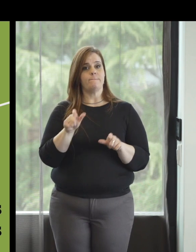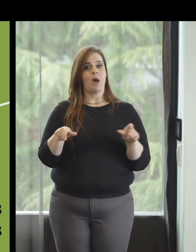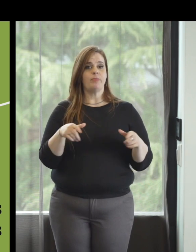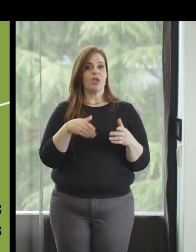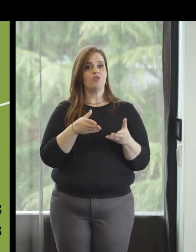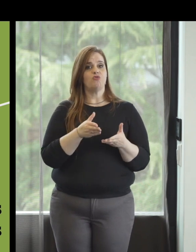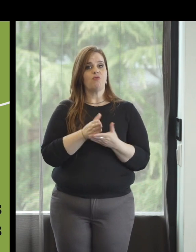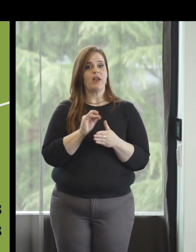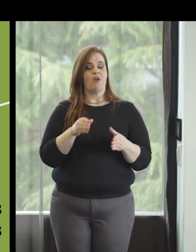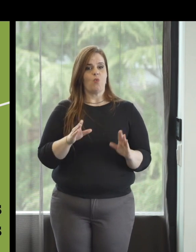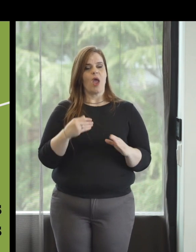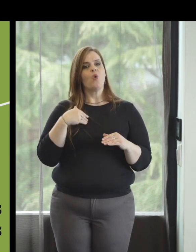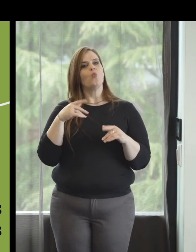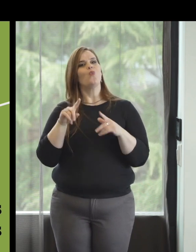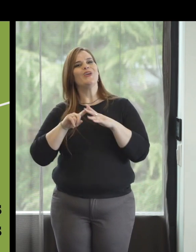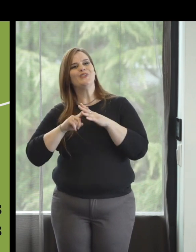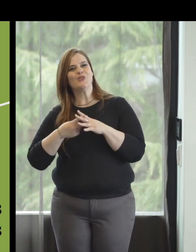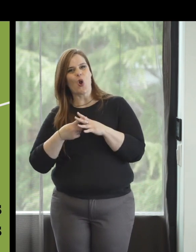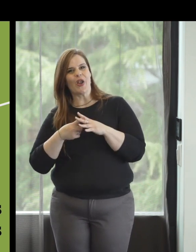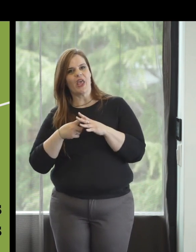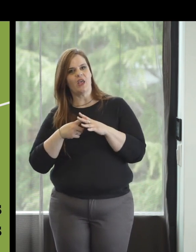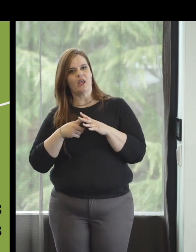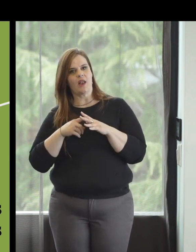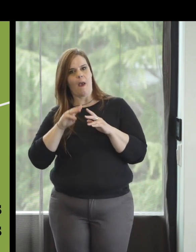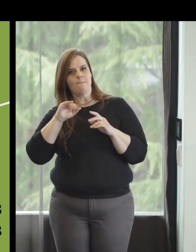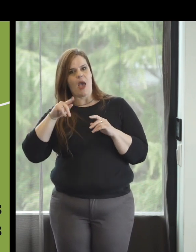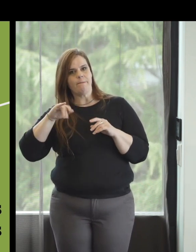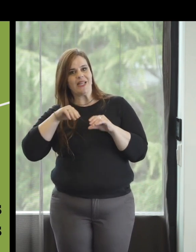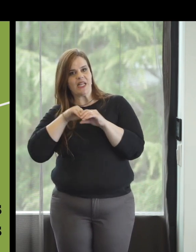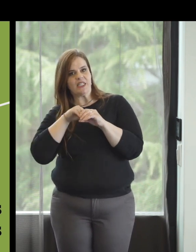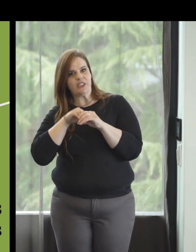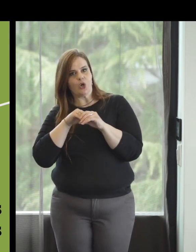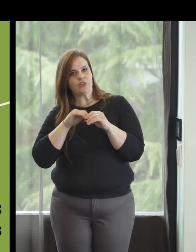that allow you to escalate from one floor to the other